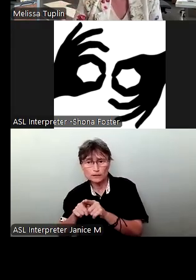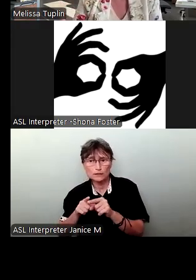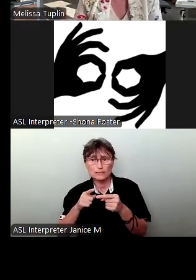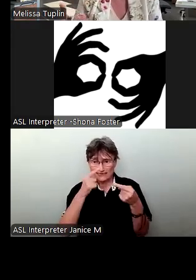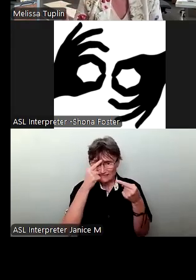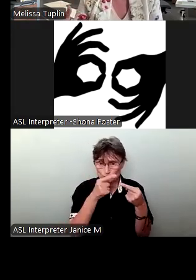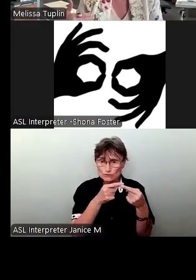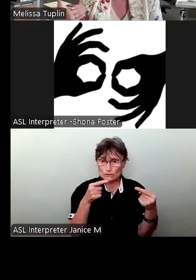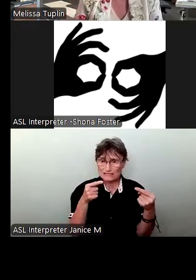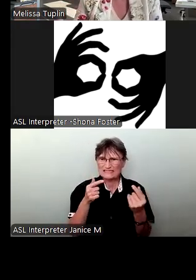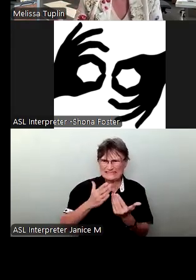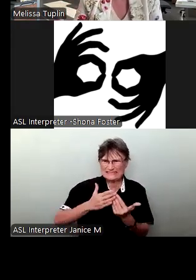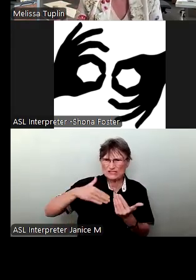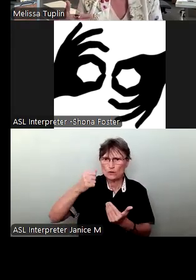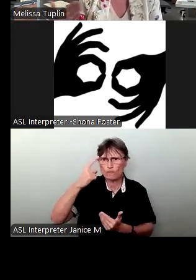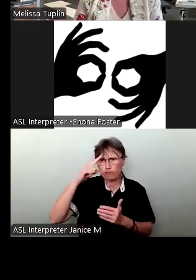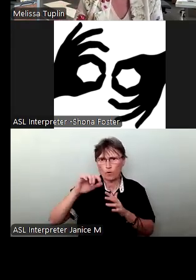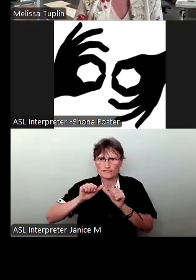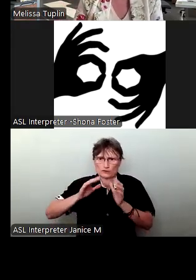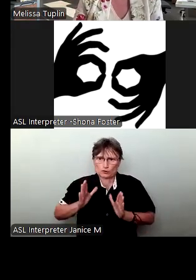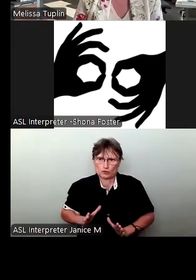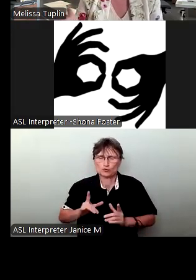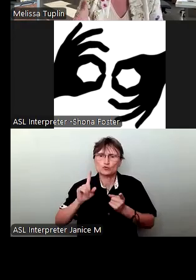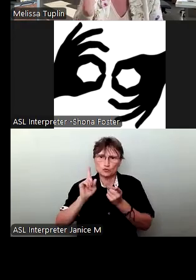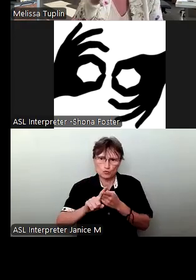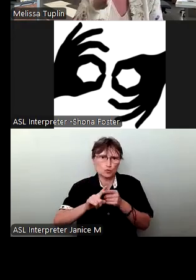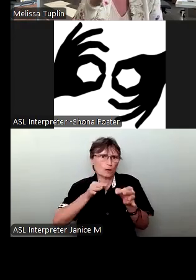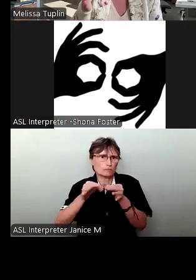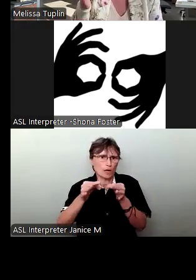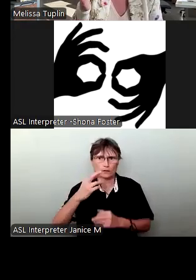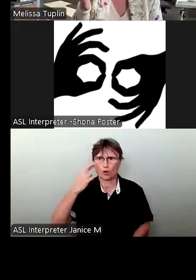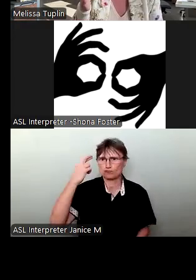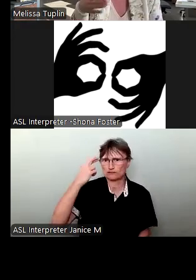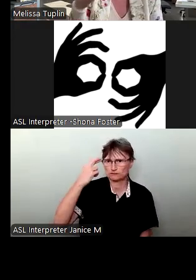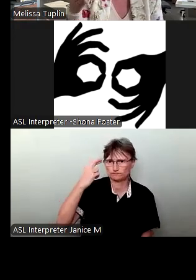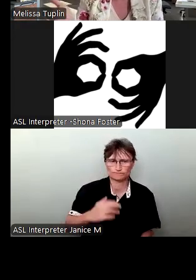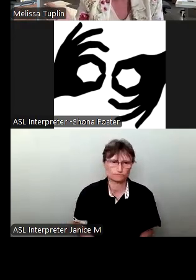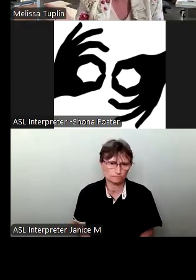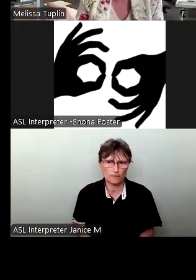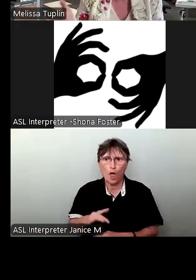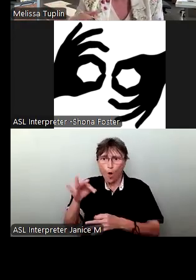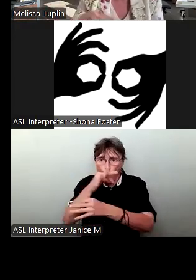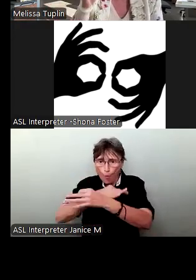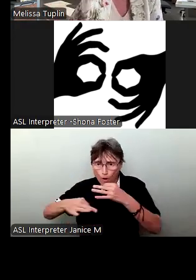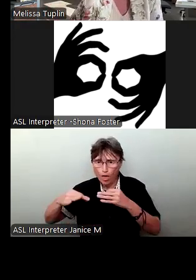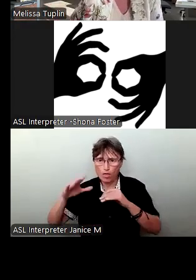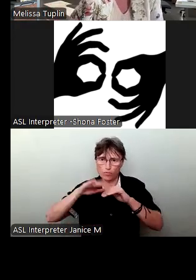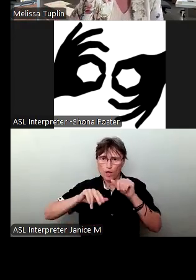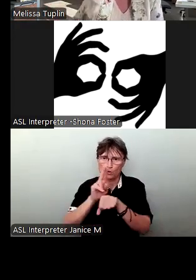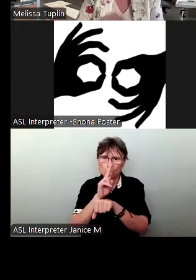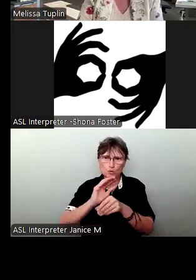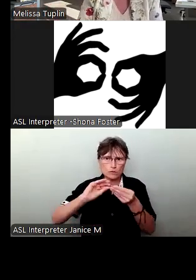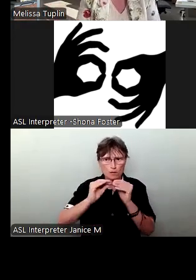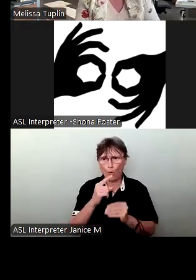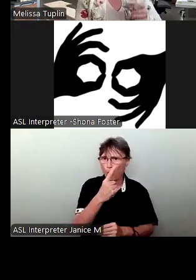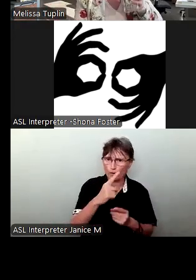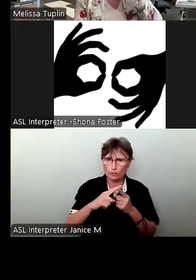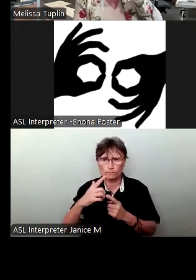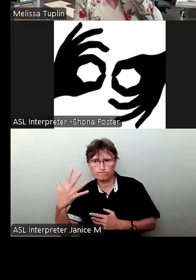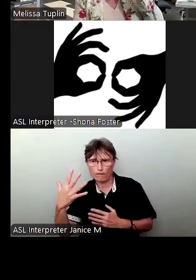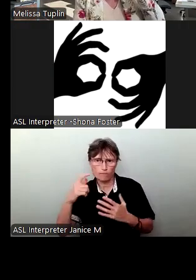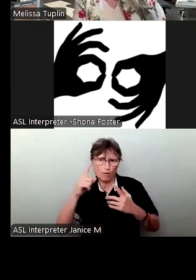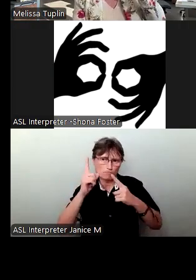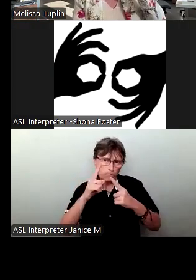assessors to be able to articulate their reasoning than assigning a numerical scale to the statement.